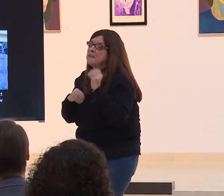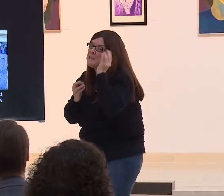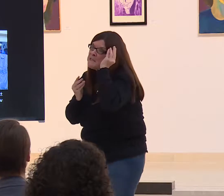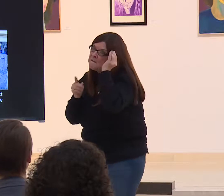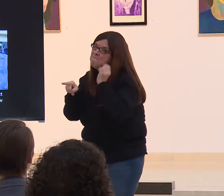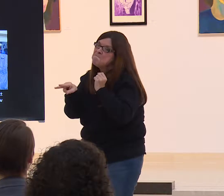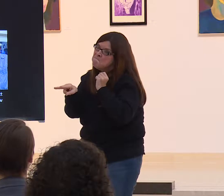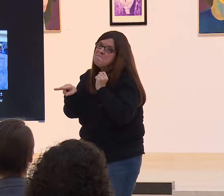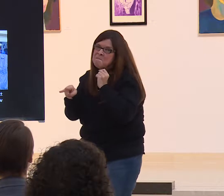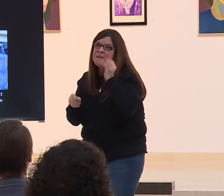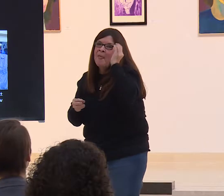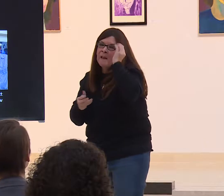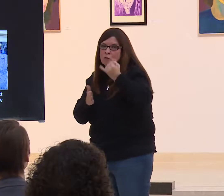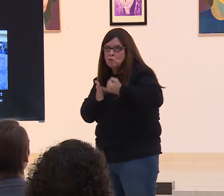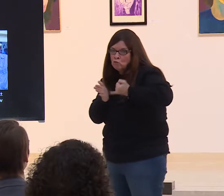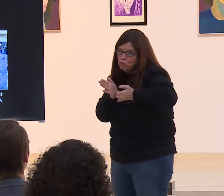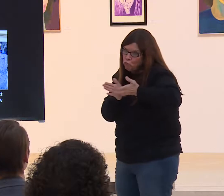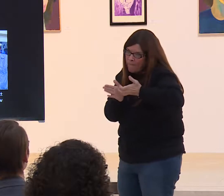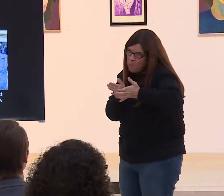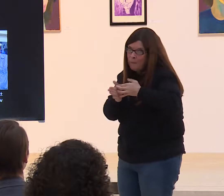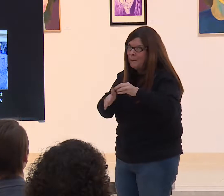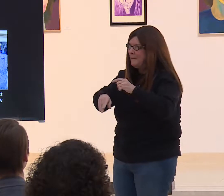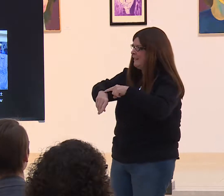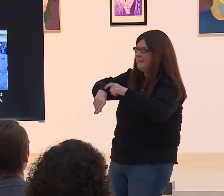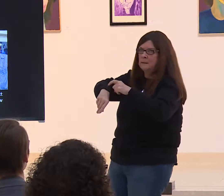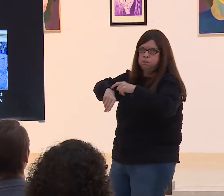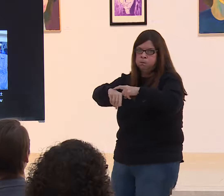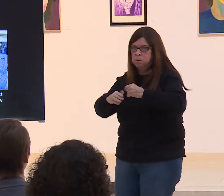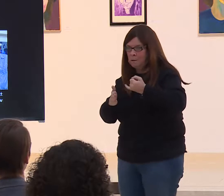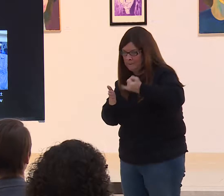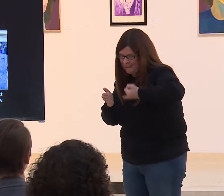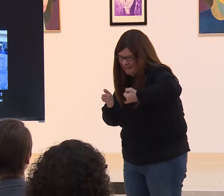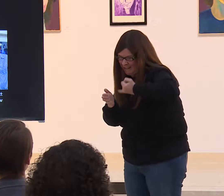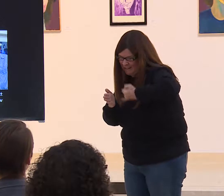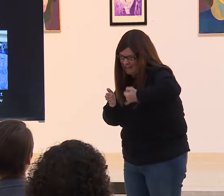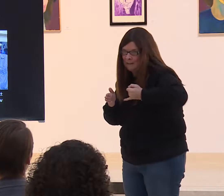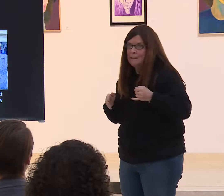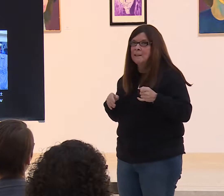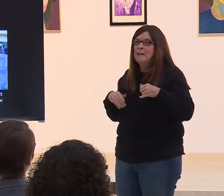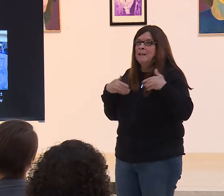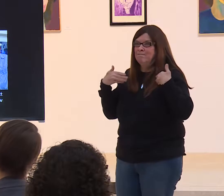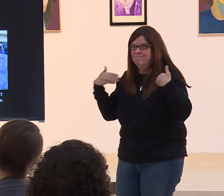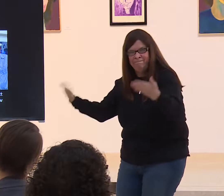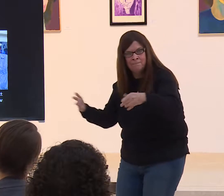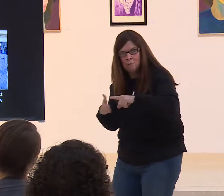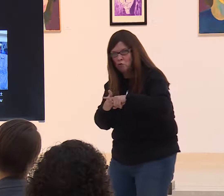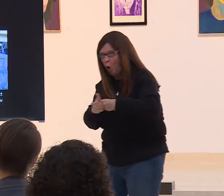scroll through the newsfeed, and find something that I think is really going to work well on my art, with my art.